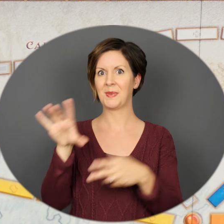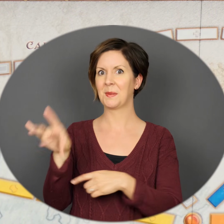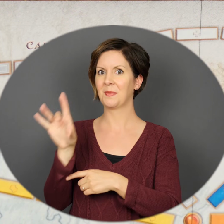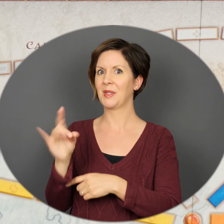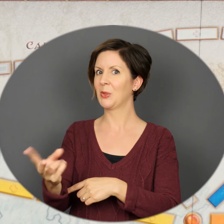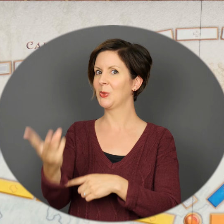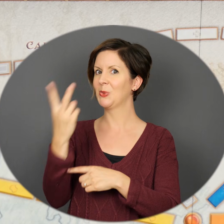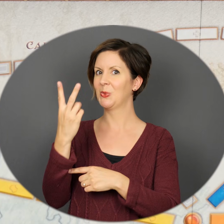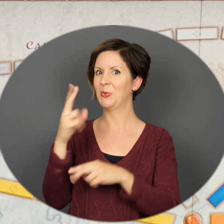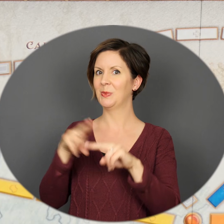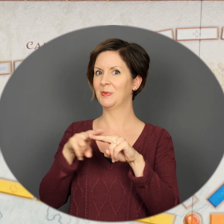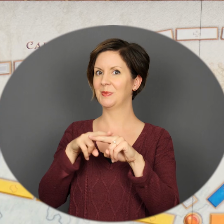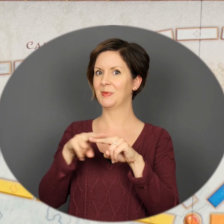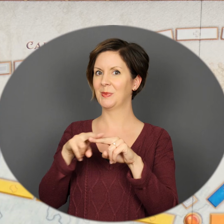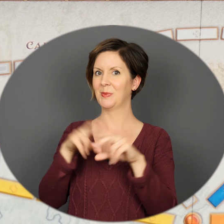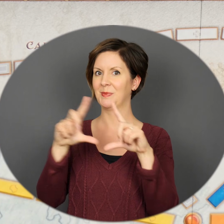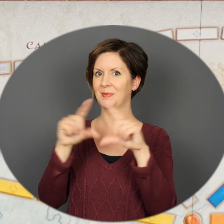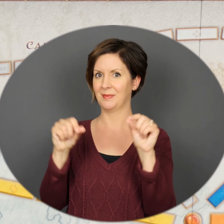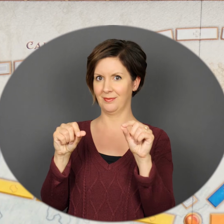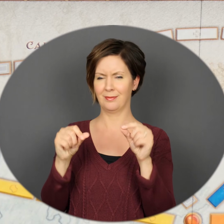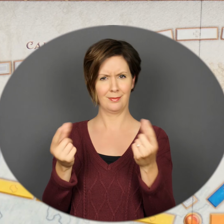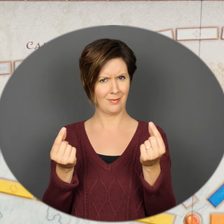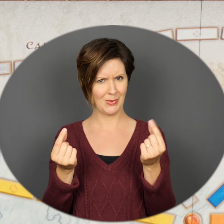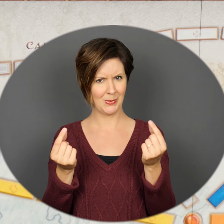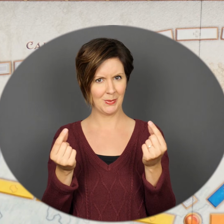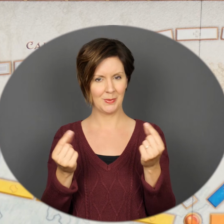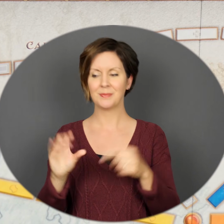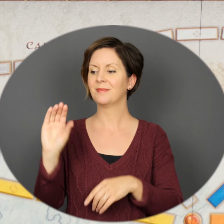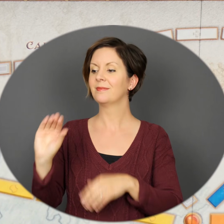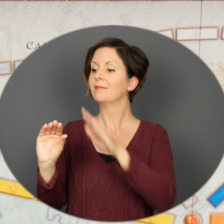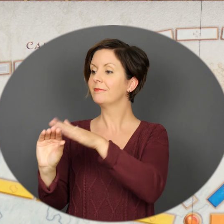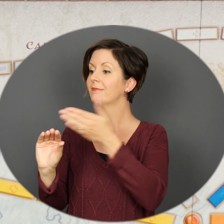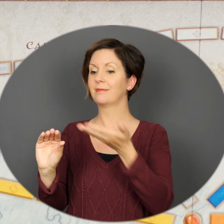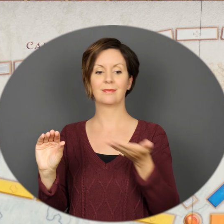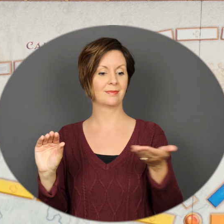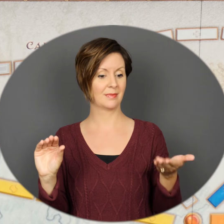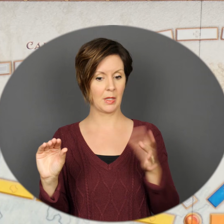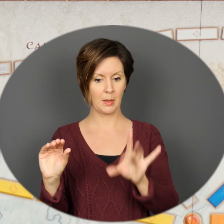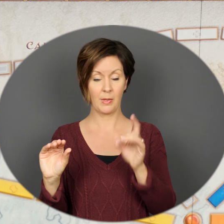and to do that, you take any one face-up card here or draw from the top of the deck.